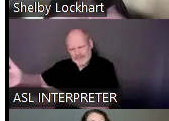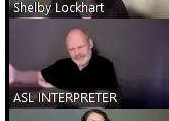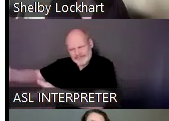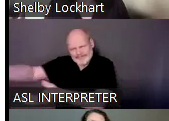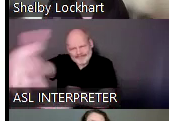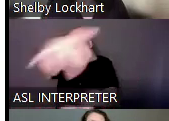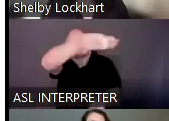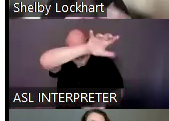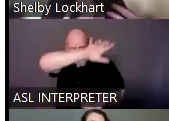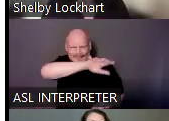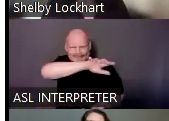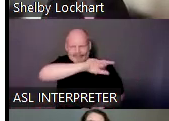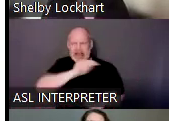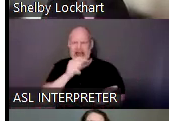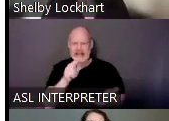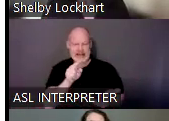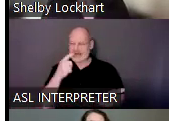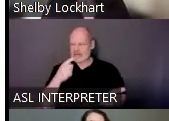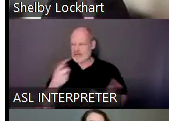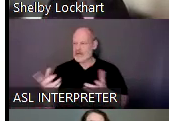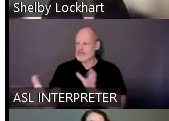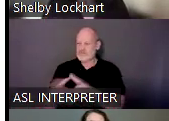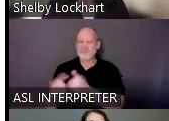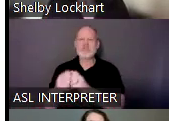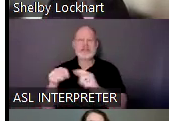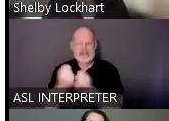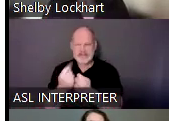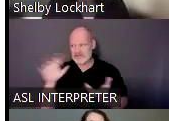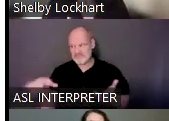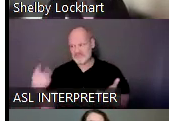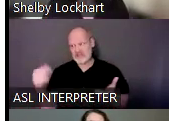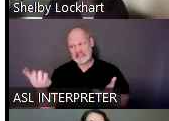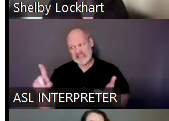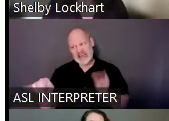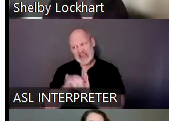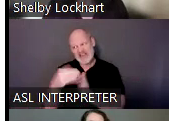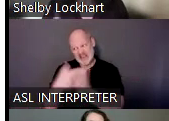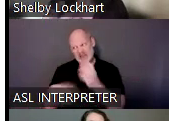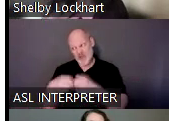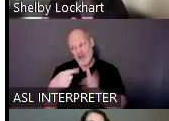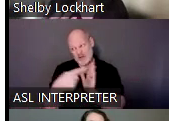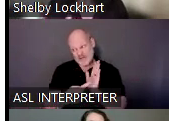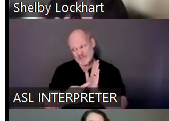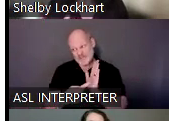well we've identified some problems. Of those problems, where do we start? Which of these